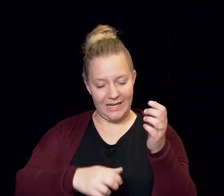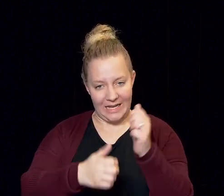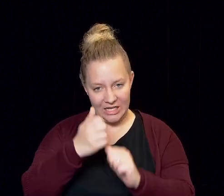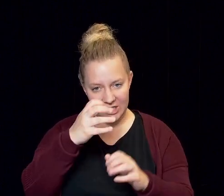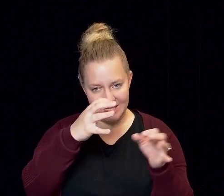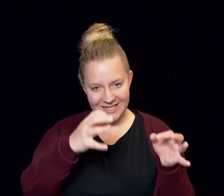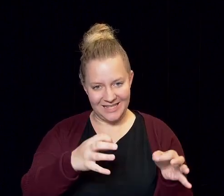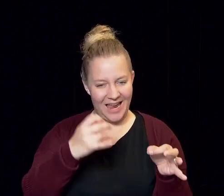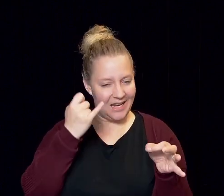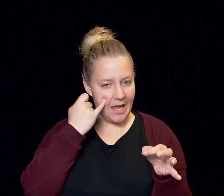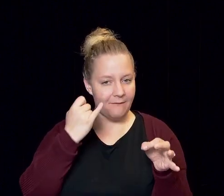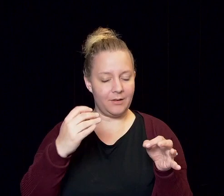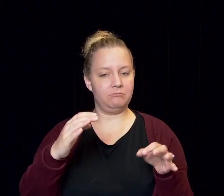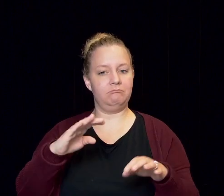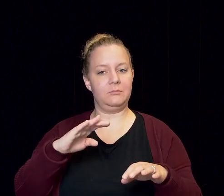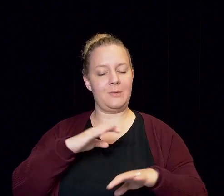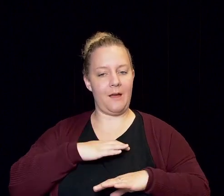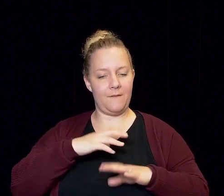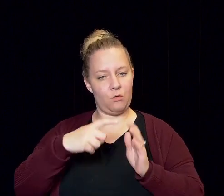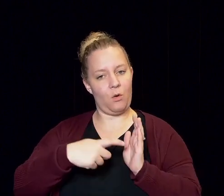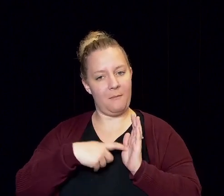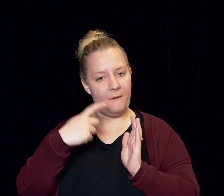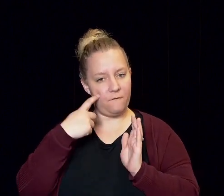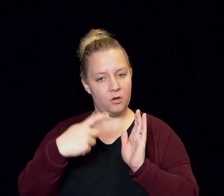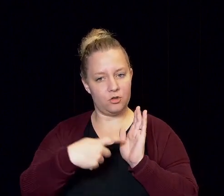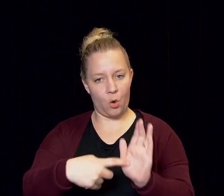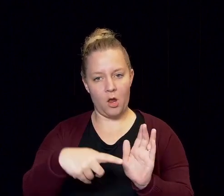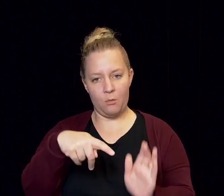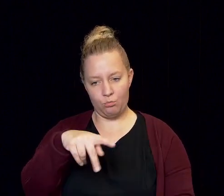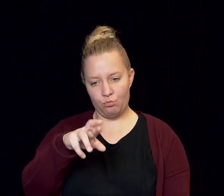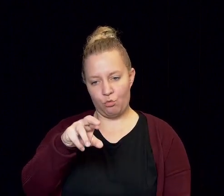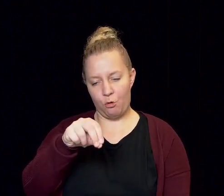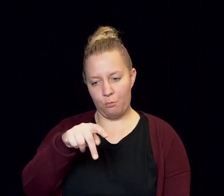would meet the requirements to show a proportional relationship or not based on what you learned in